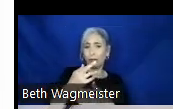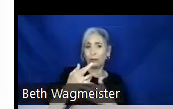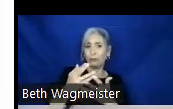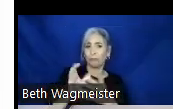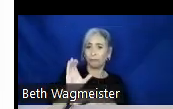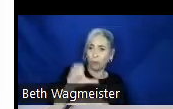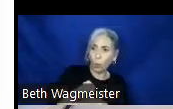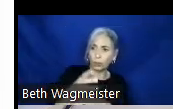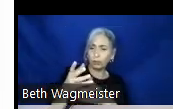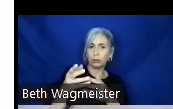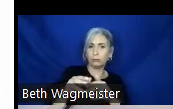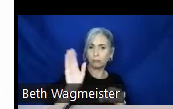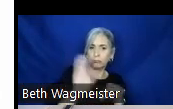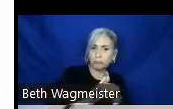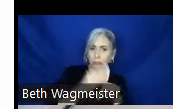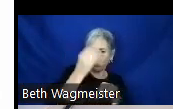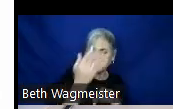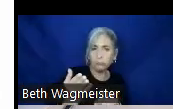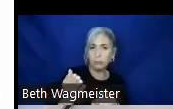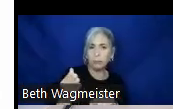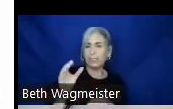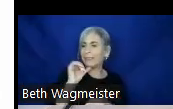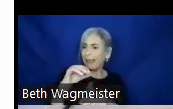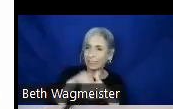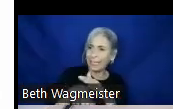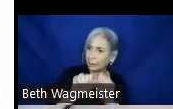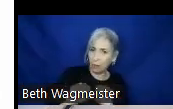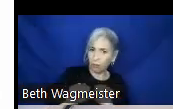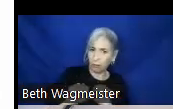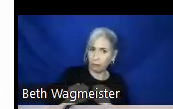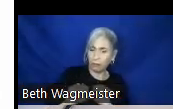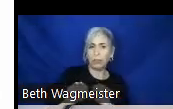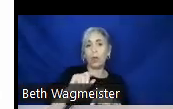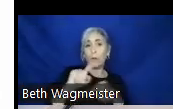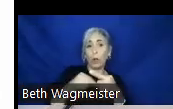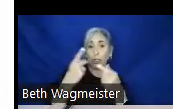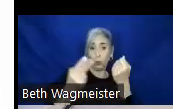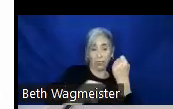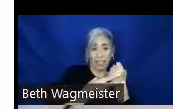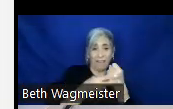CMS as an accessibility assistant. It is something you can do when you store everything as data.